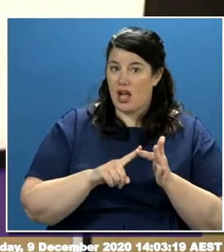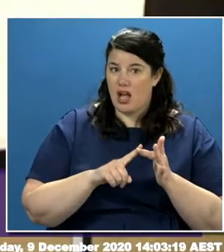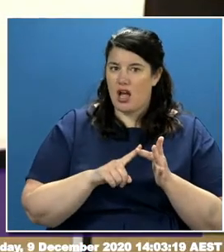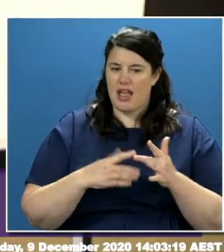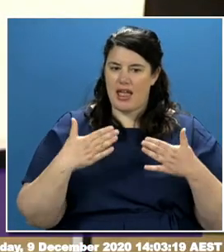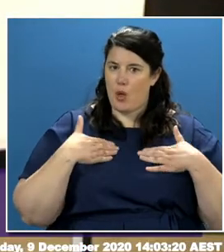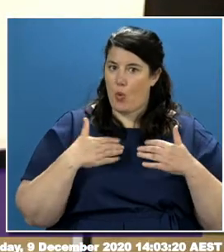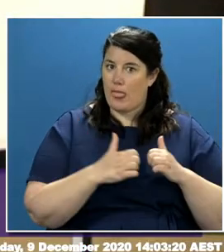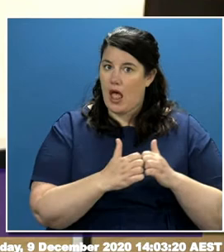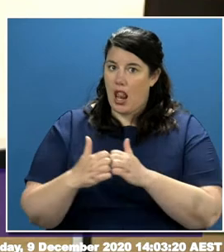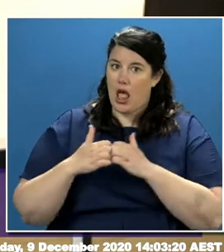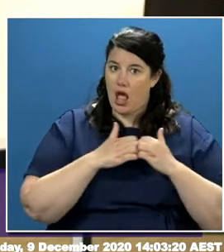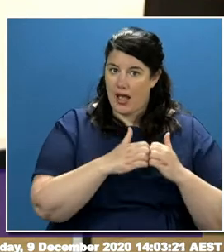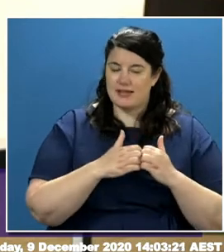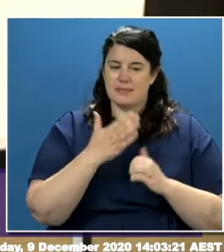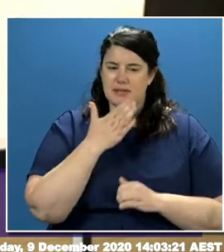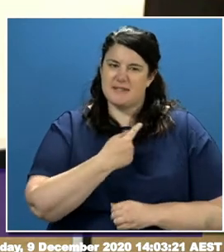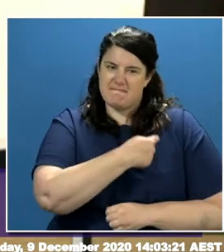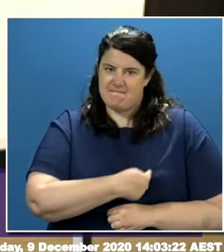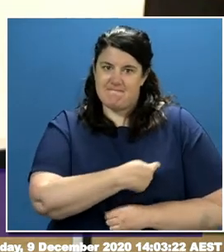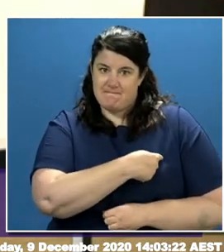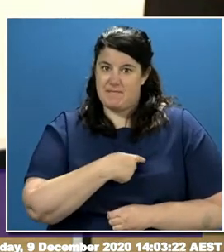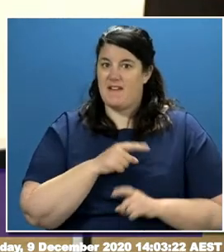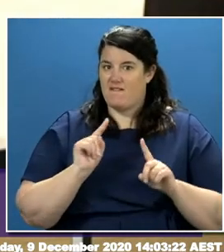Chair, if I could ask that their affirmation is taken please first?